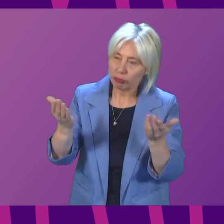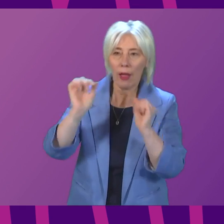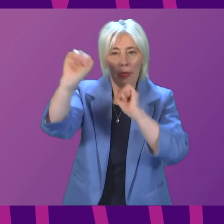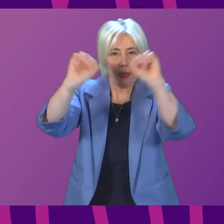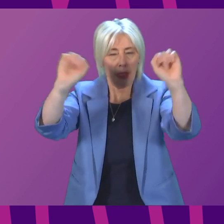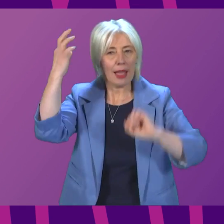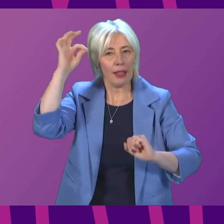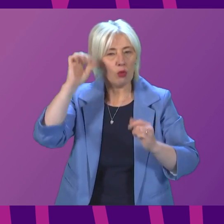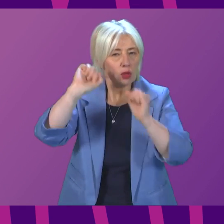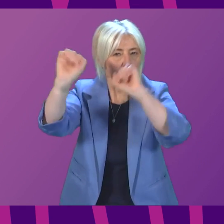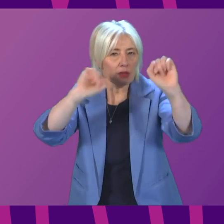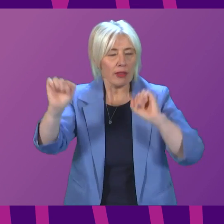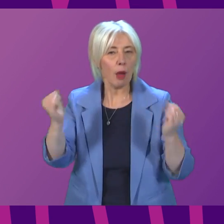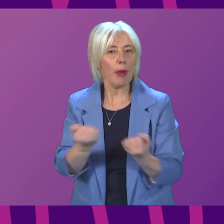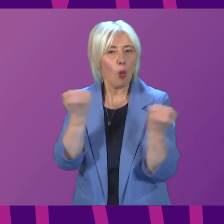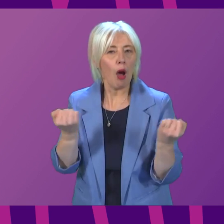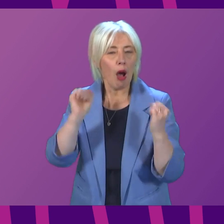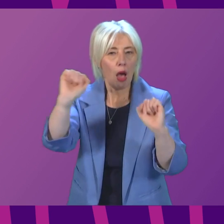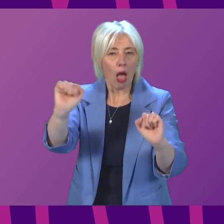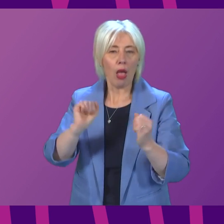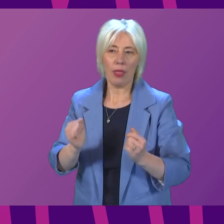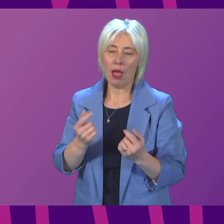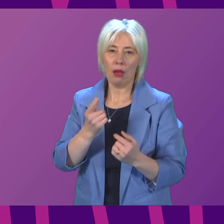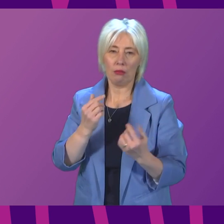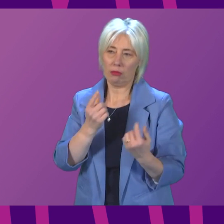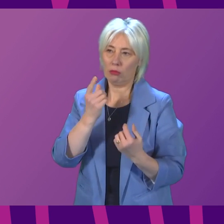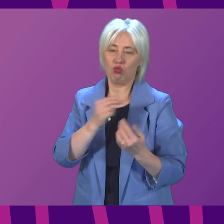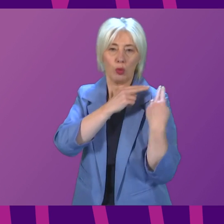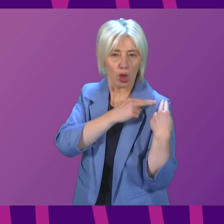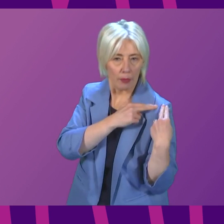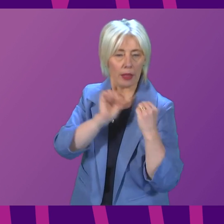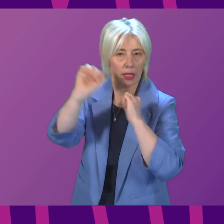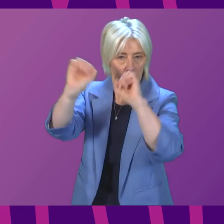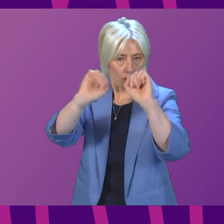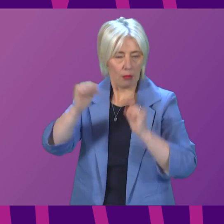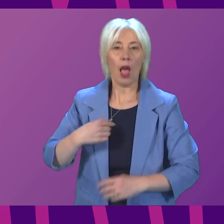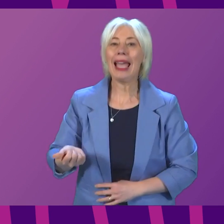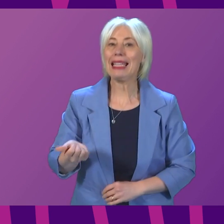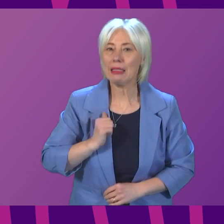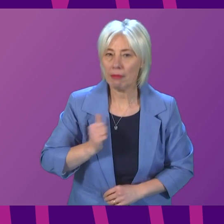They have the ability and responsibility to do that, and the expectation is on local authorities